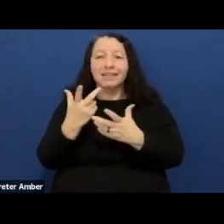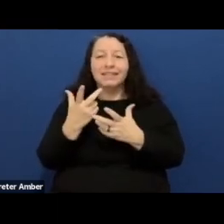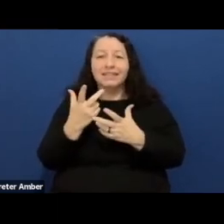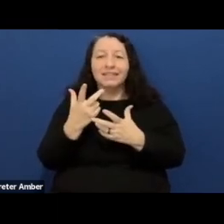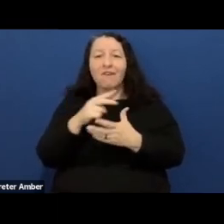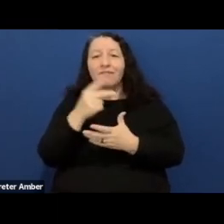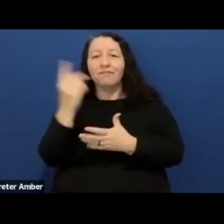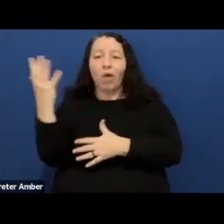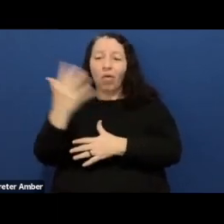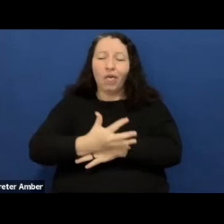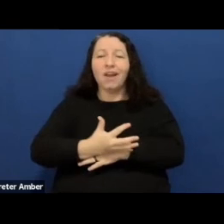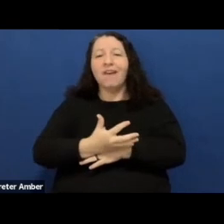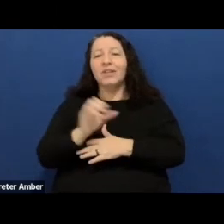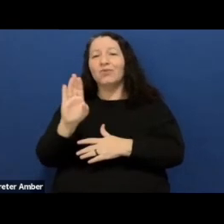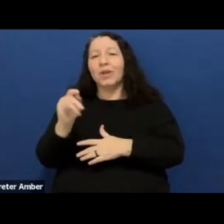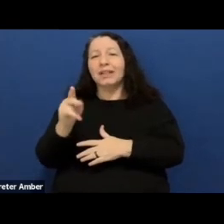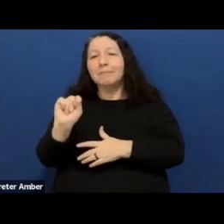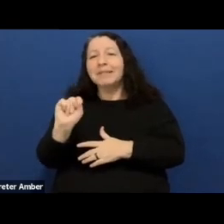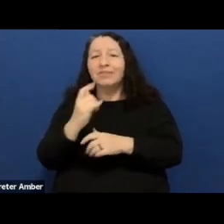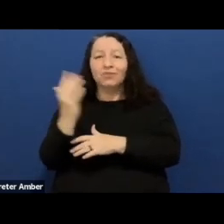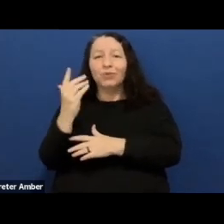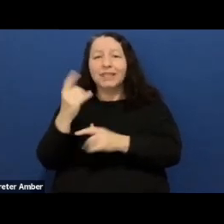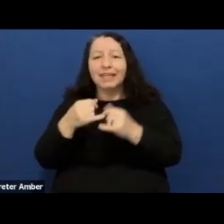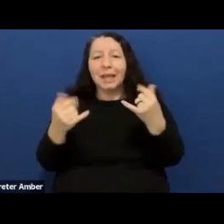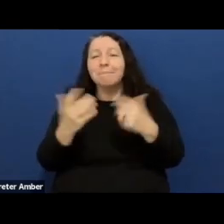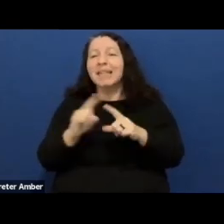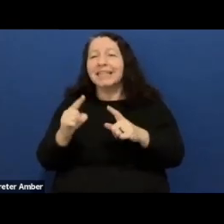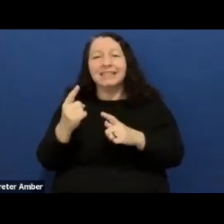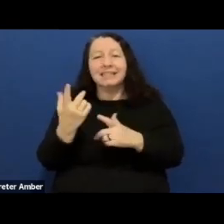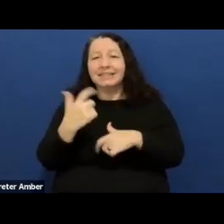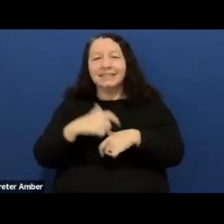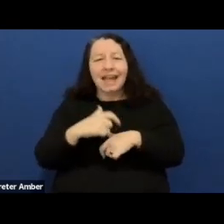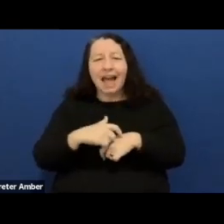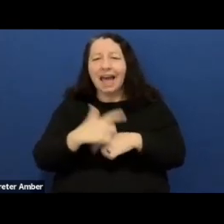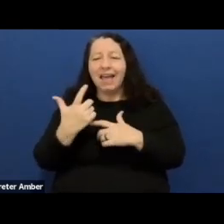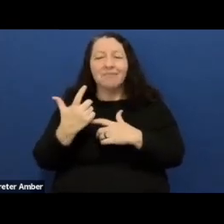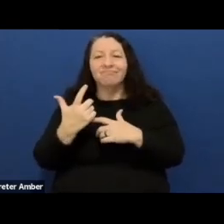transformation of this fallen eucalyptus limb. These different scales of time